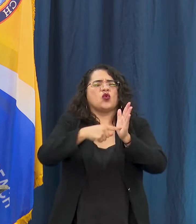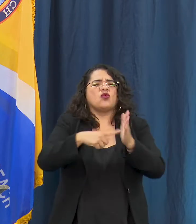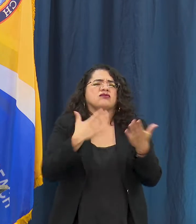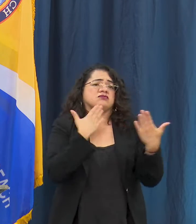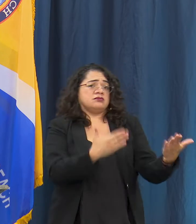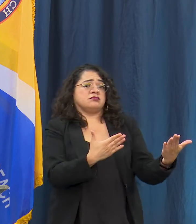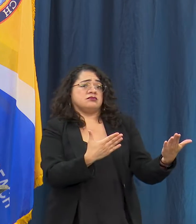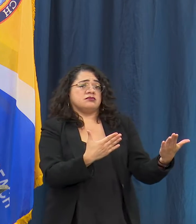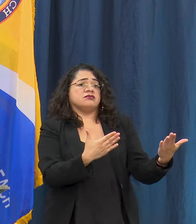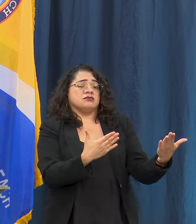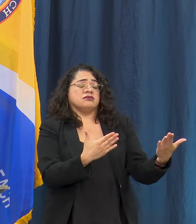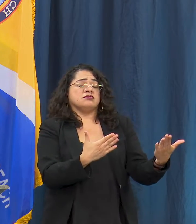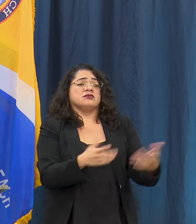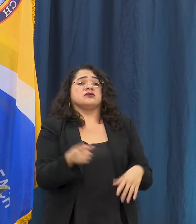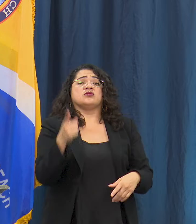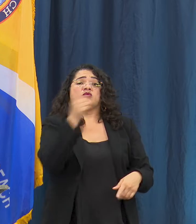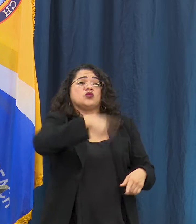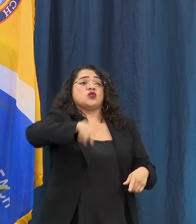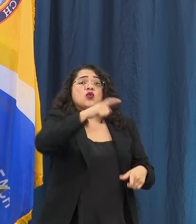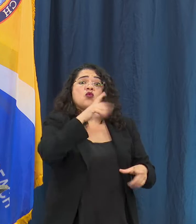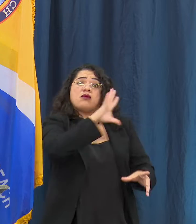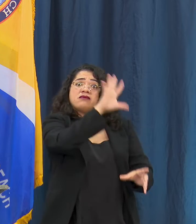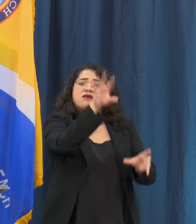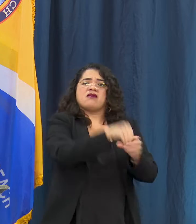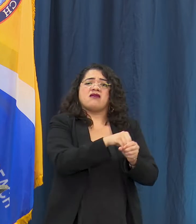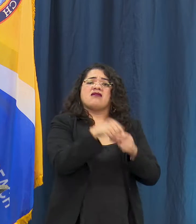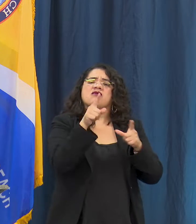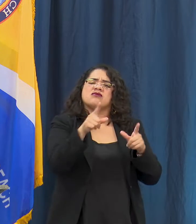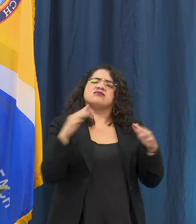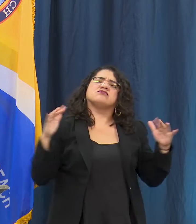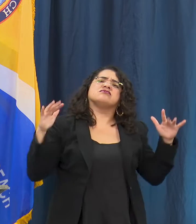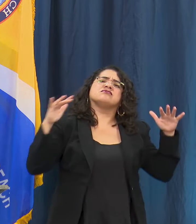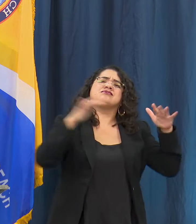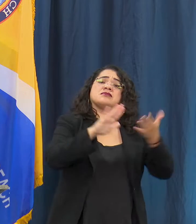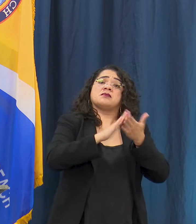that have come out and done so in a peaceful way. I also want to just note